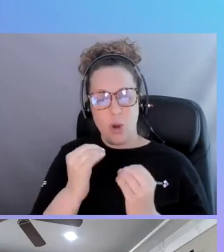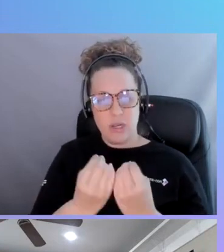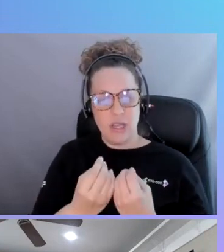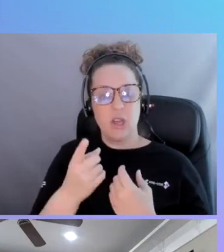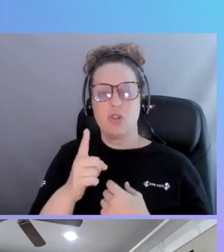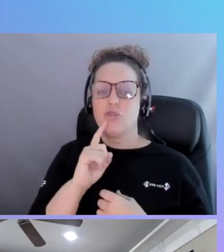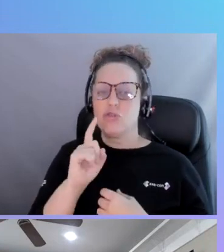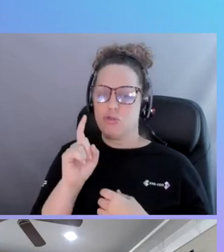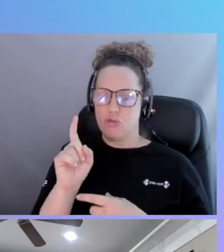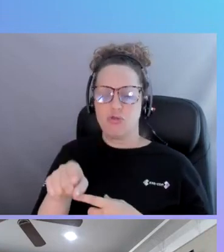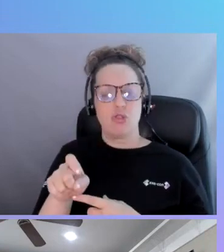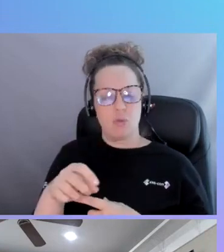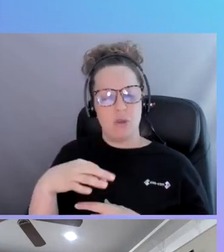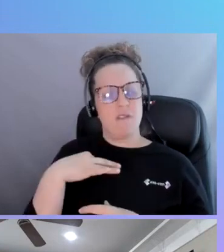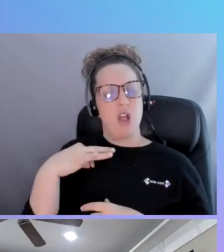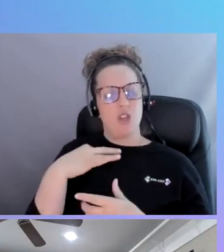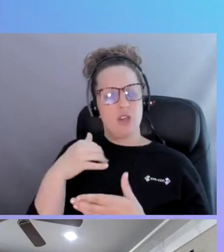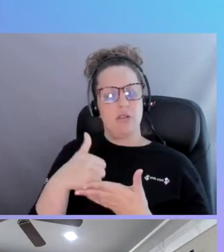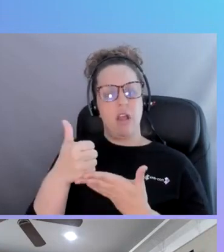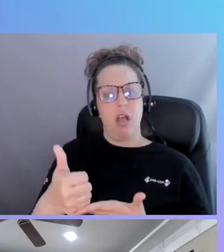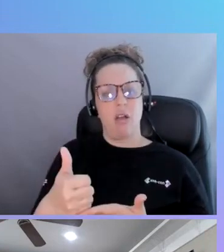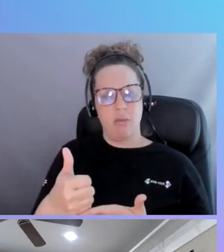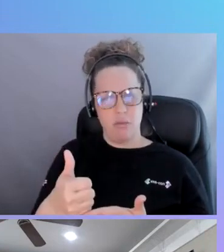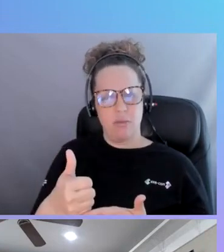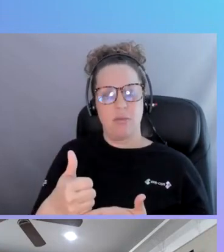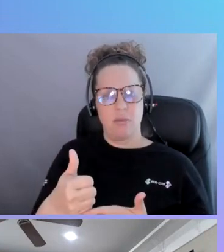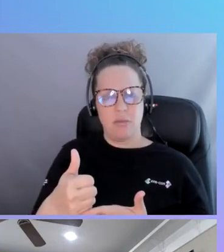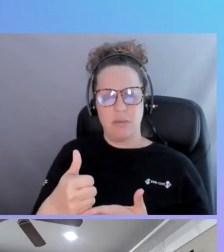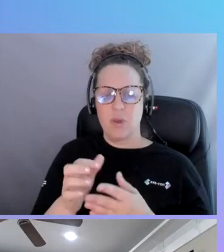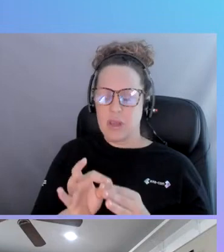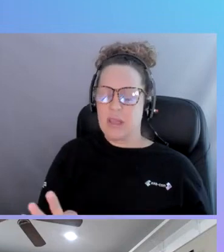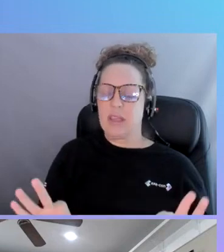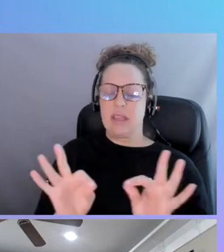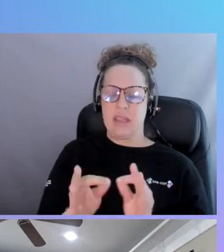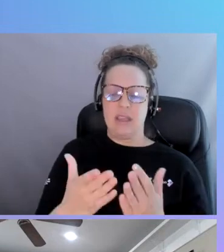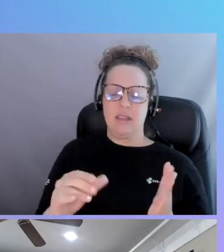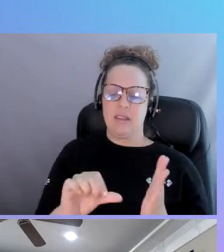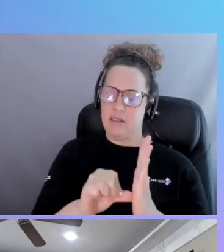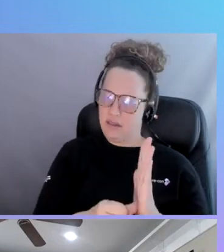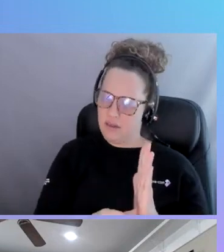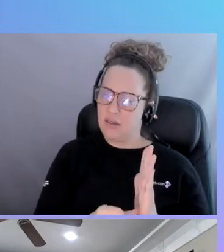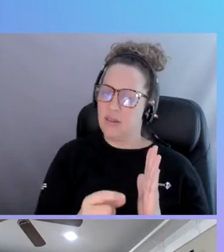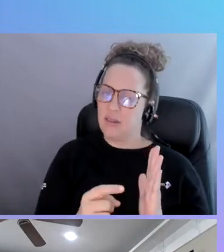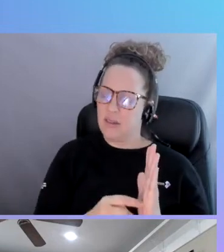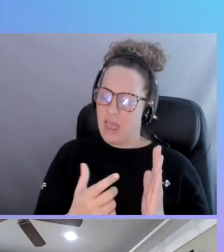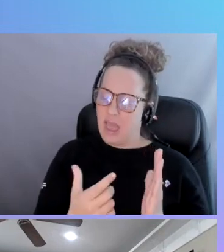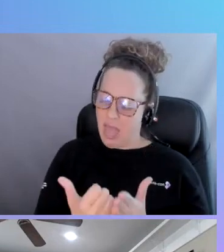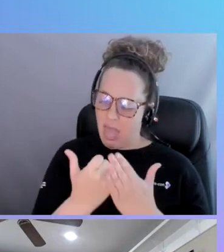should be volunteering to help. One of the key things that helped me a lot with getting where I'm at and getting my